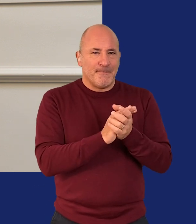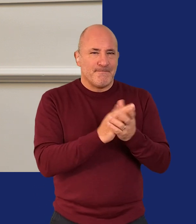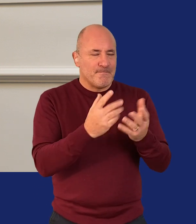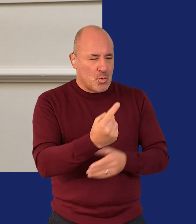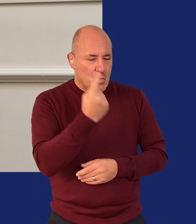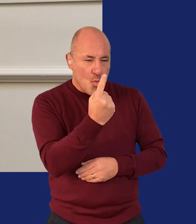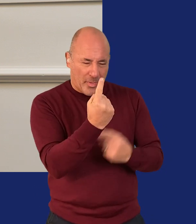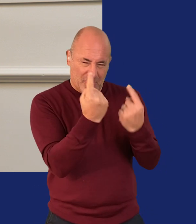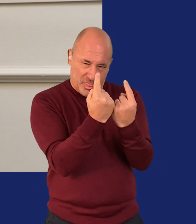one is,